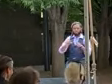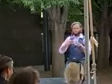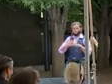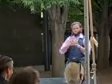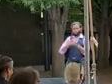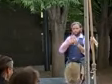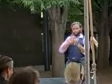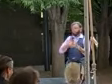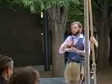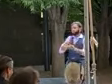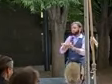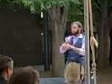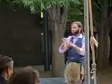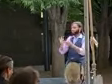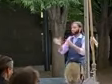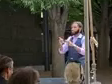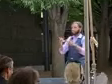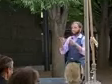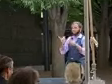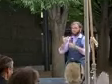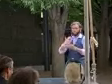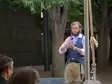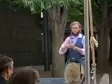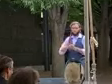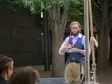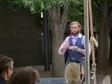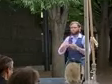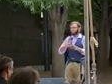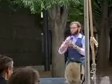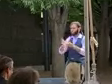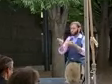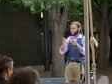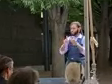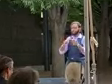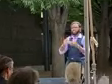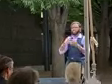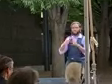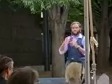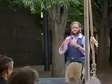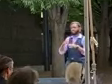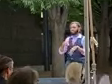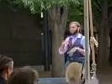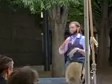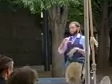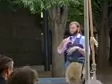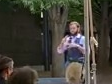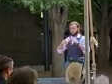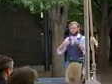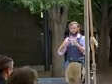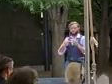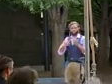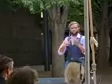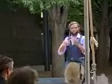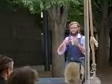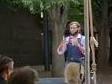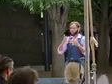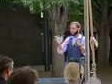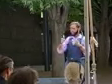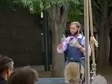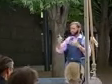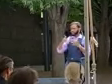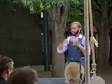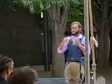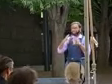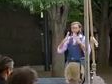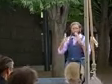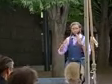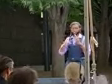discrimination in public entities, schools, school districts, city and county government buildings, public transportation, housing, public accommodations,